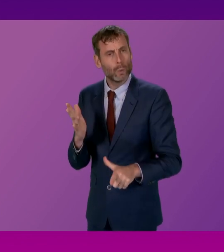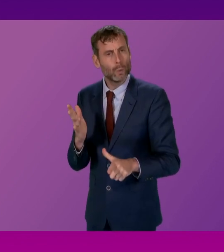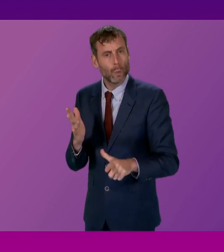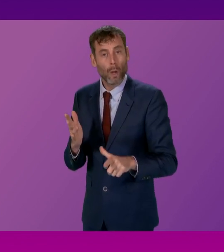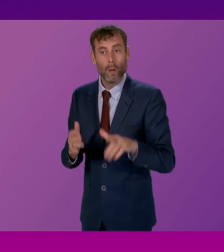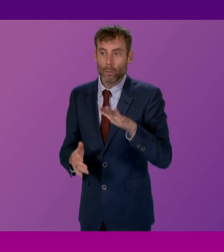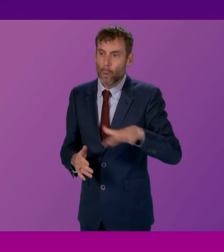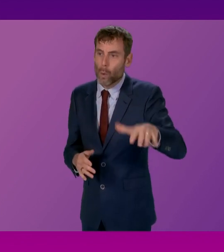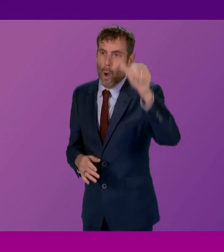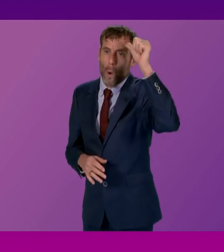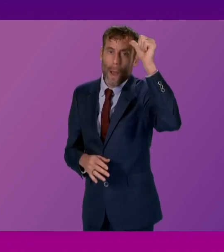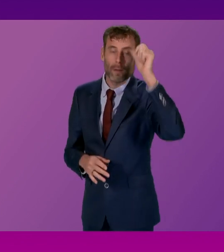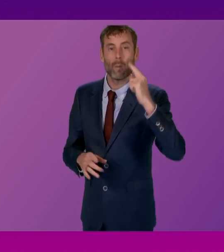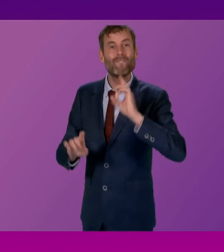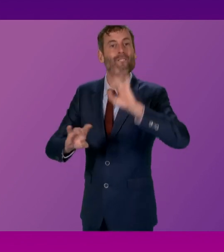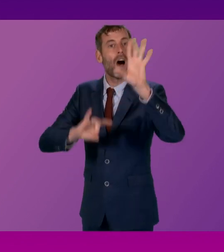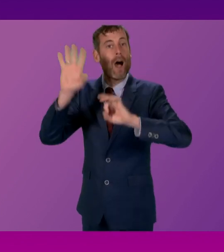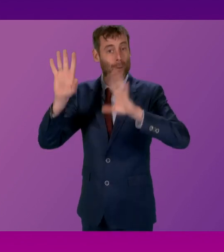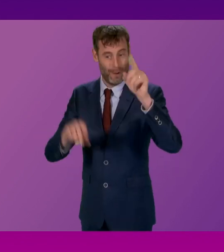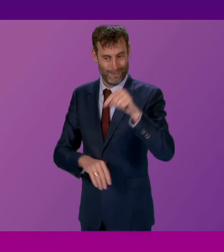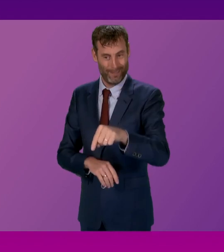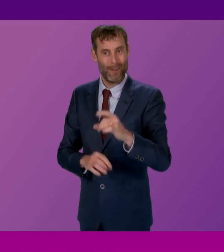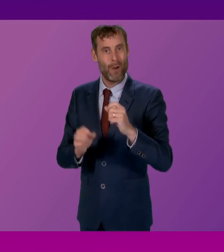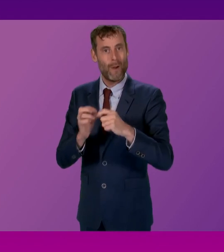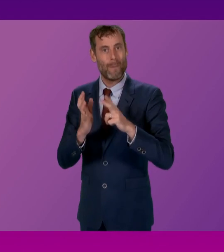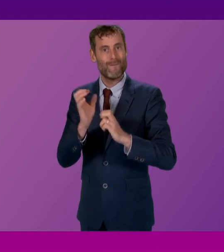of firework safety ahead of bonfire night.